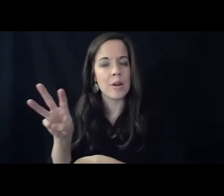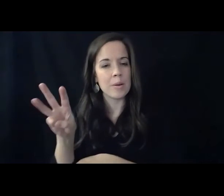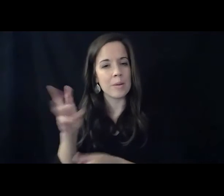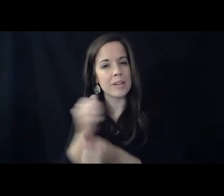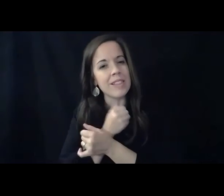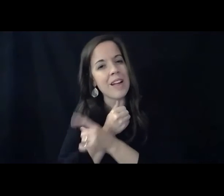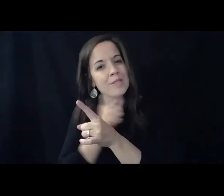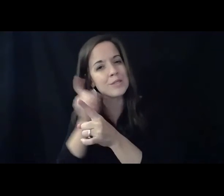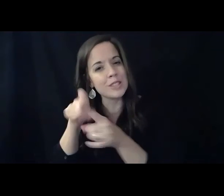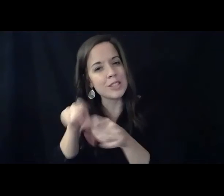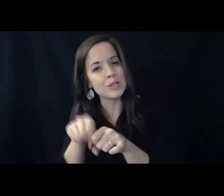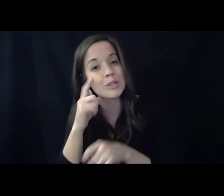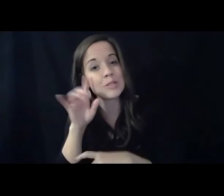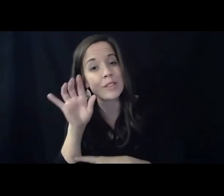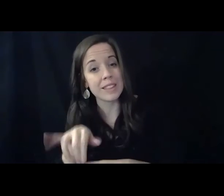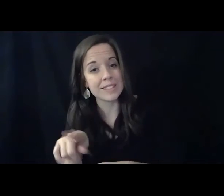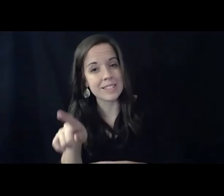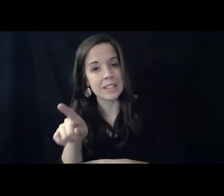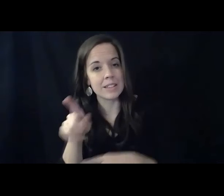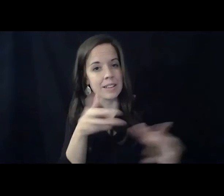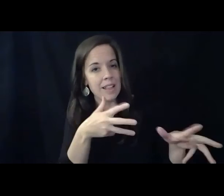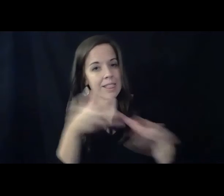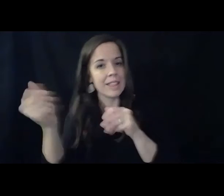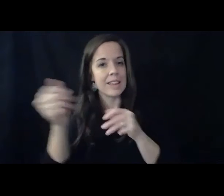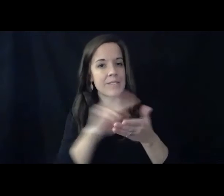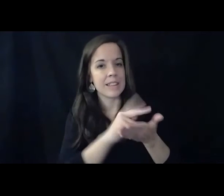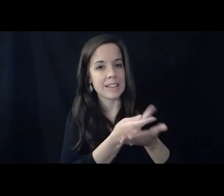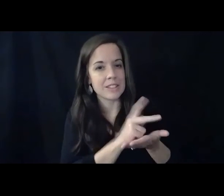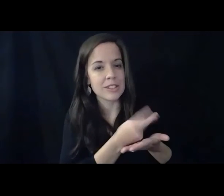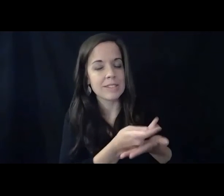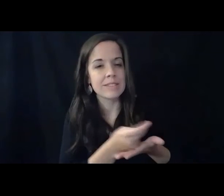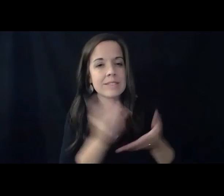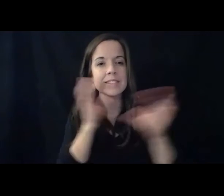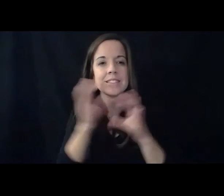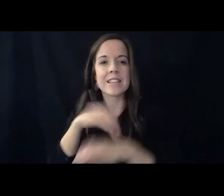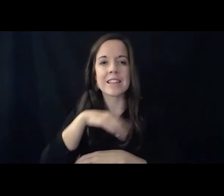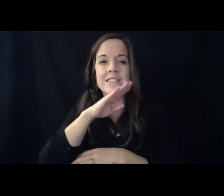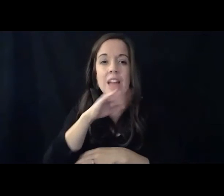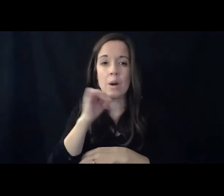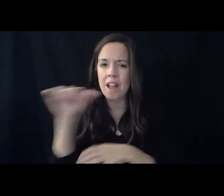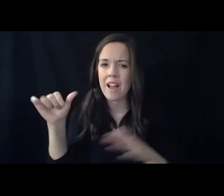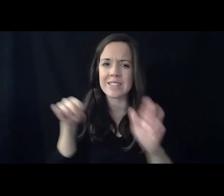this. Leave the kitchen. Seek the sow and un-slaughter her. But if you find the pig